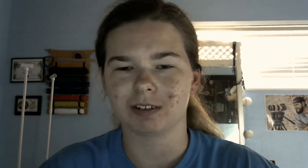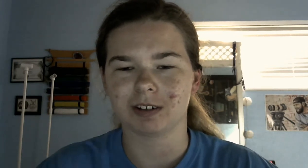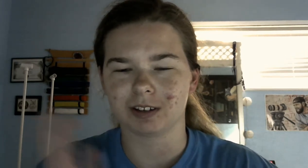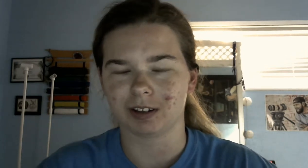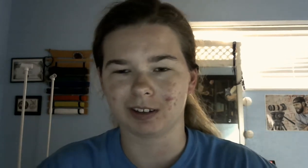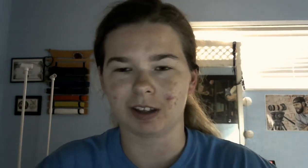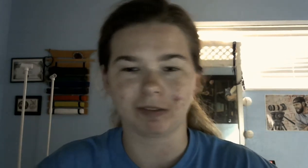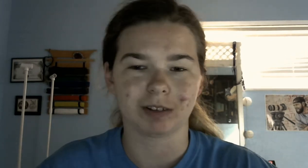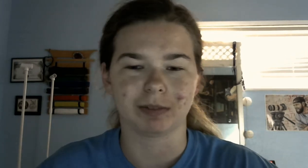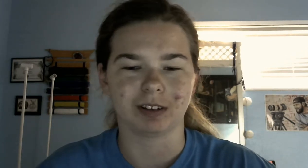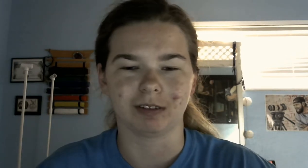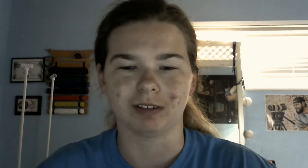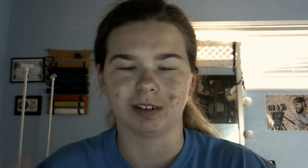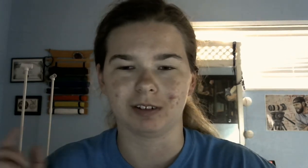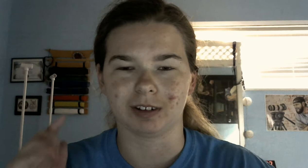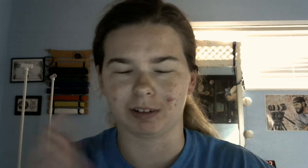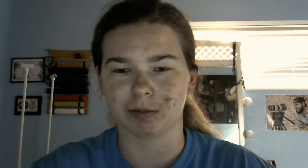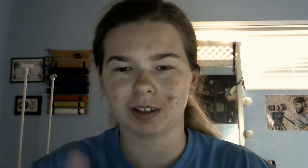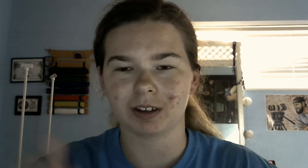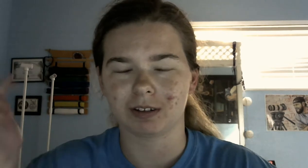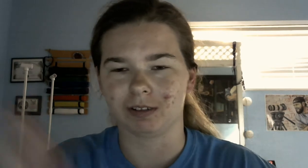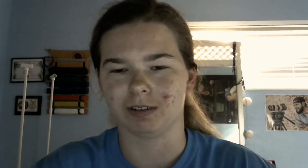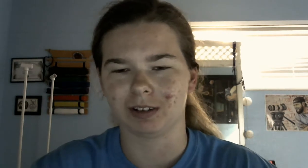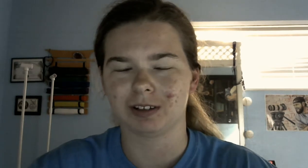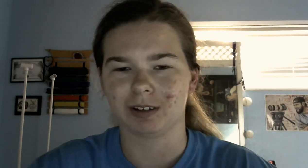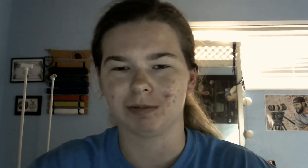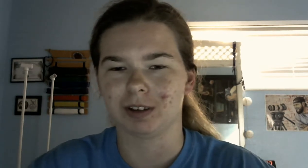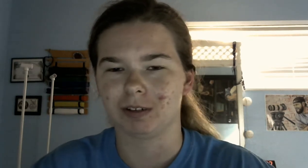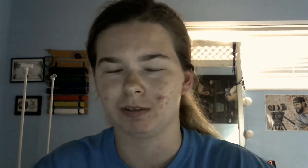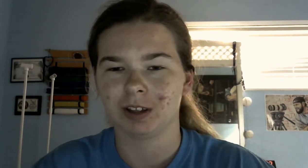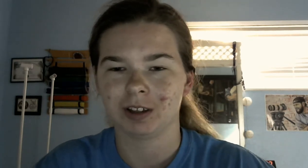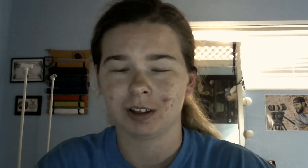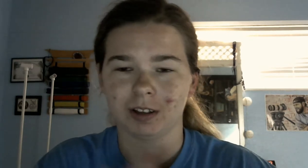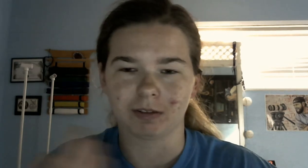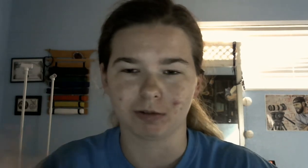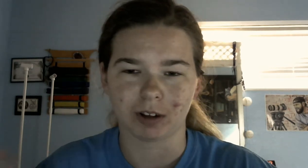and stuff have been doing is in a playlist below and check out